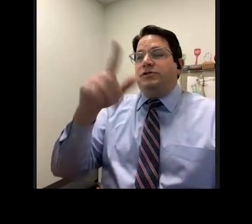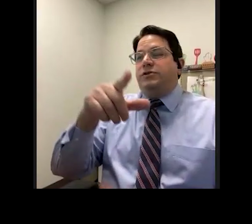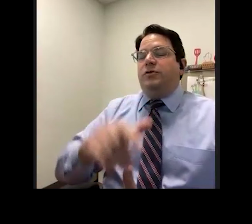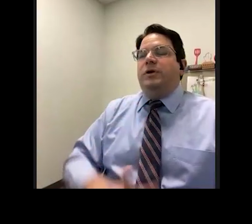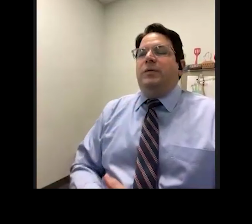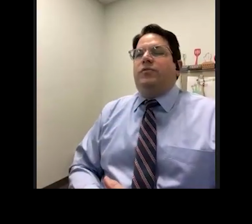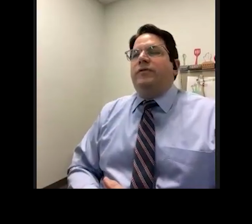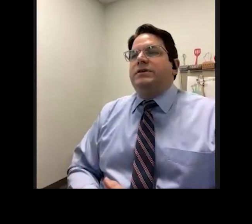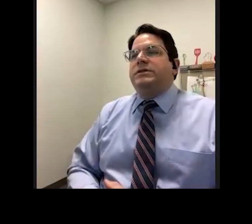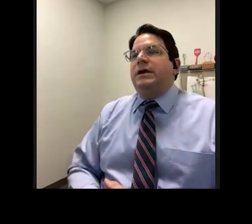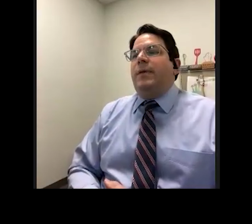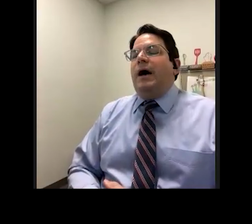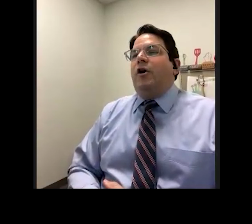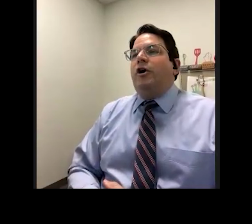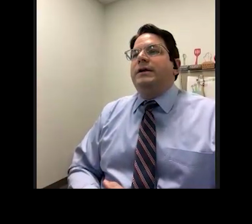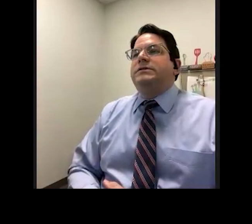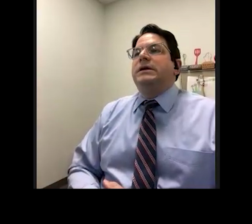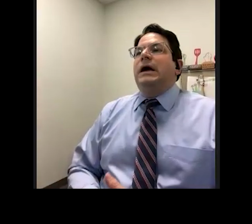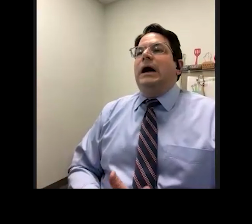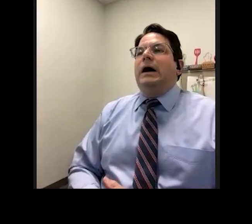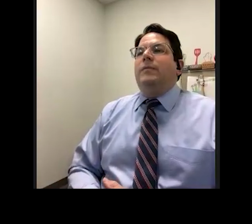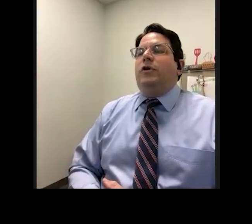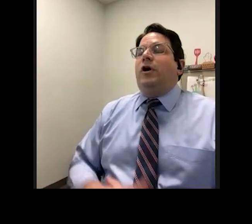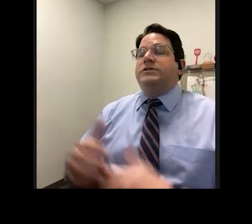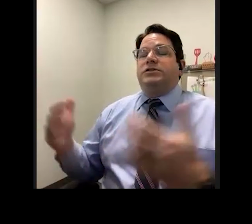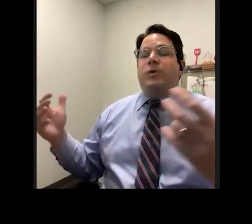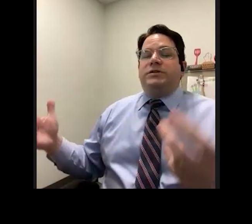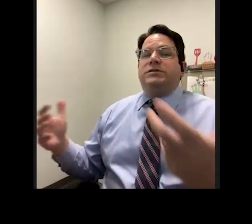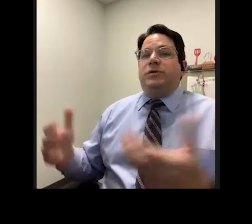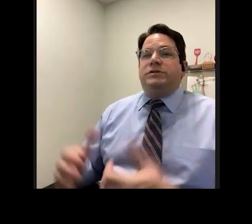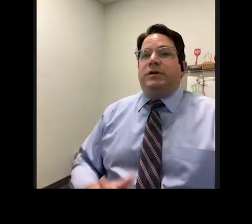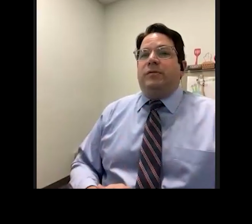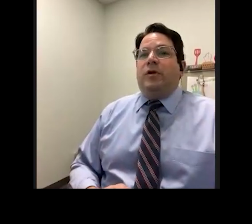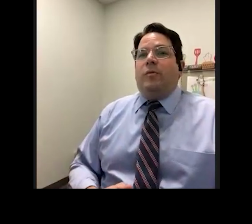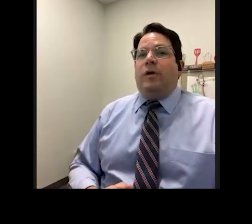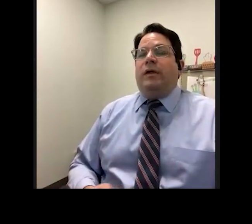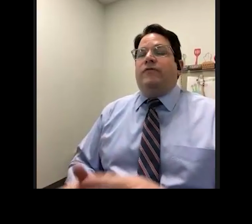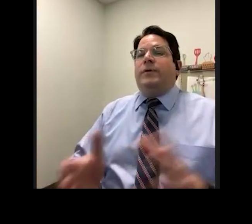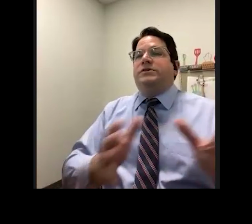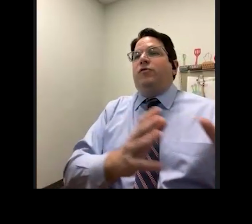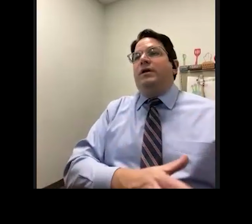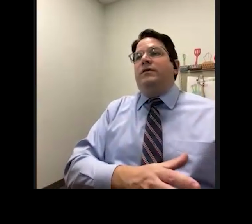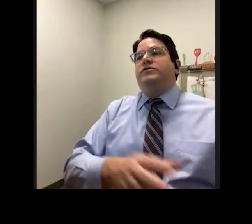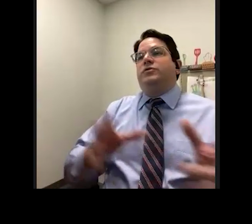As I alluded to previously about earnings, there are situations in which the information of one